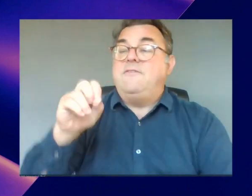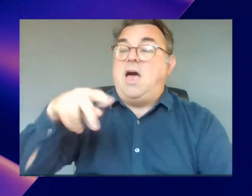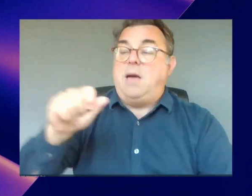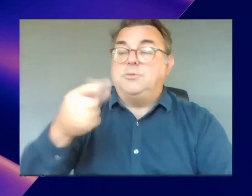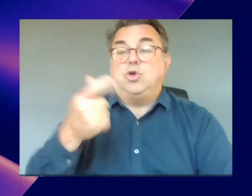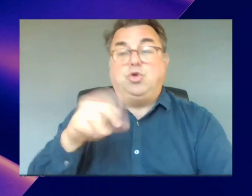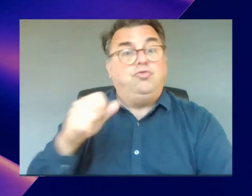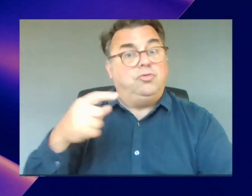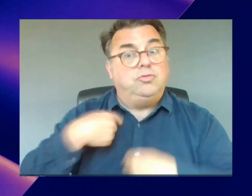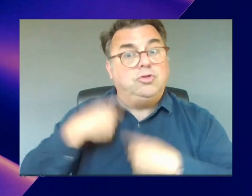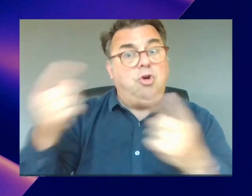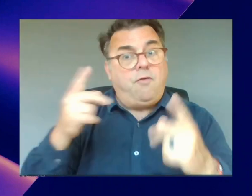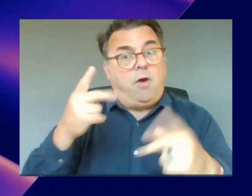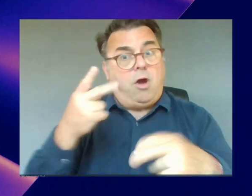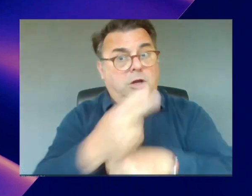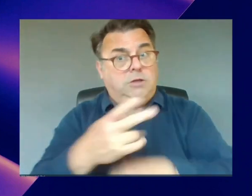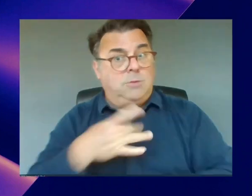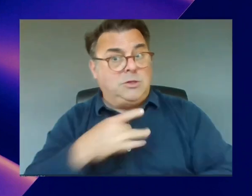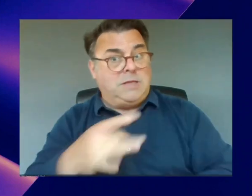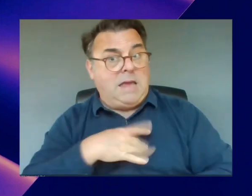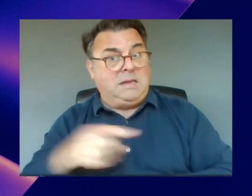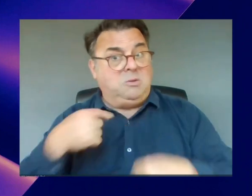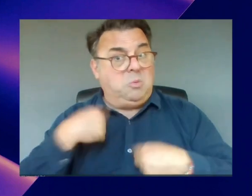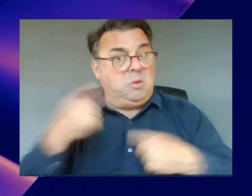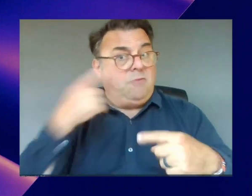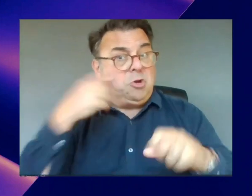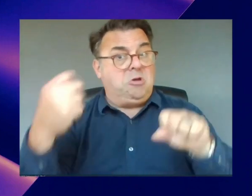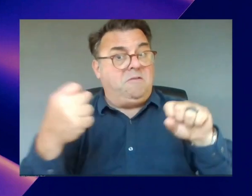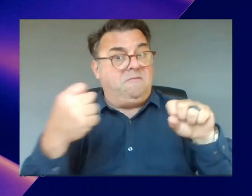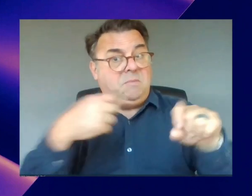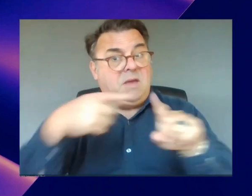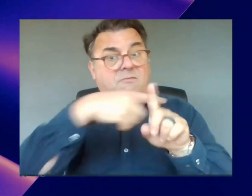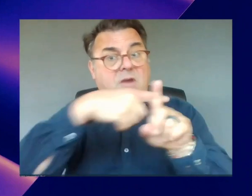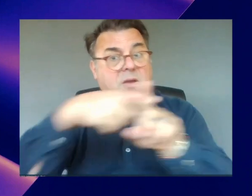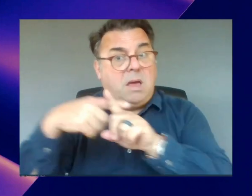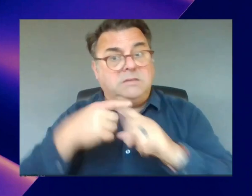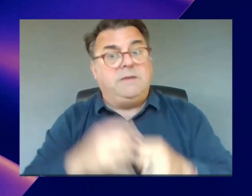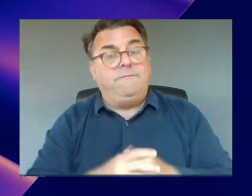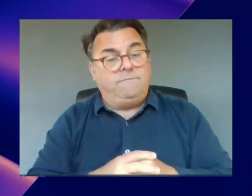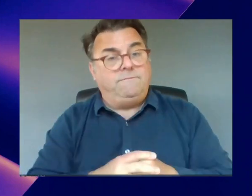And over time, we've got some feedback which is why we wanted to create some new features.